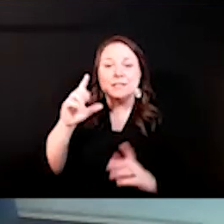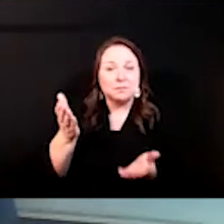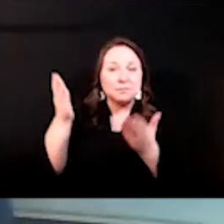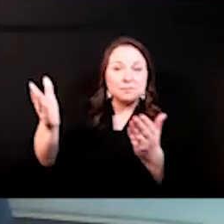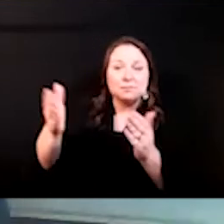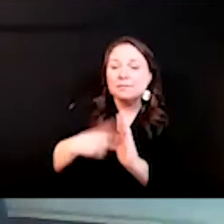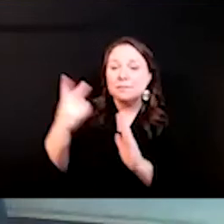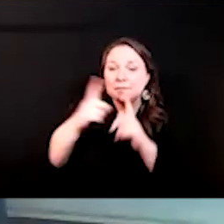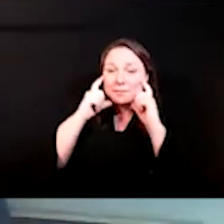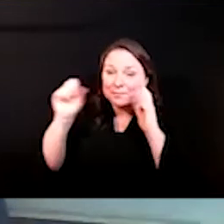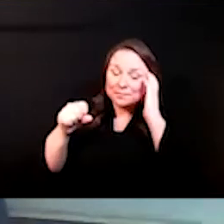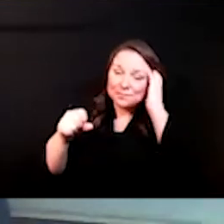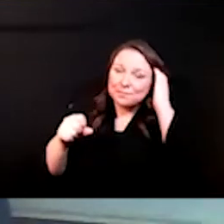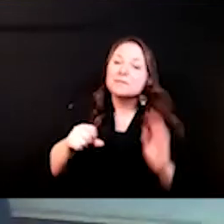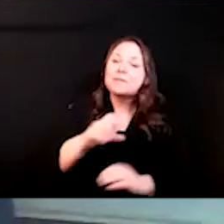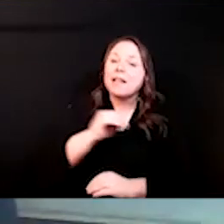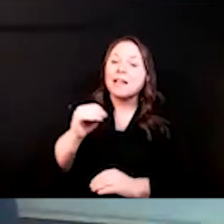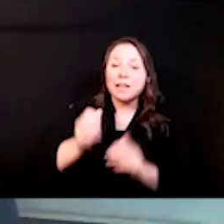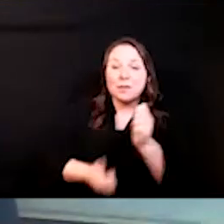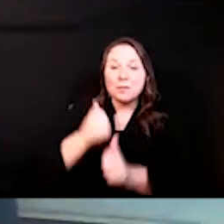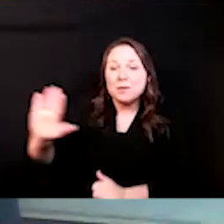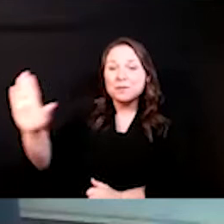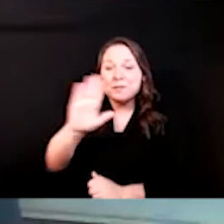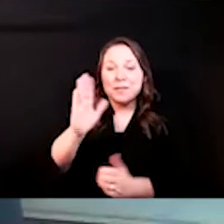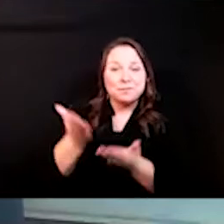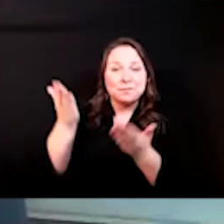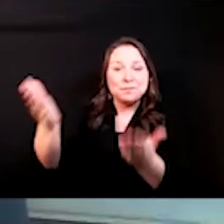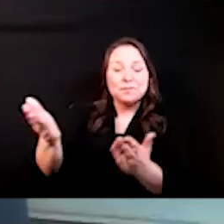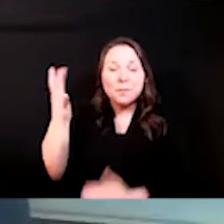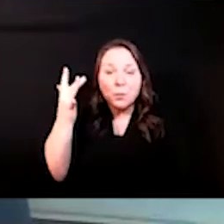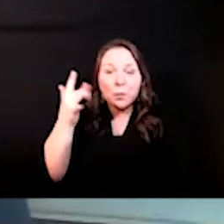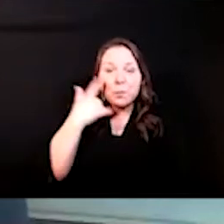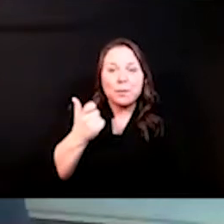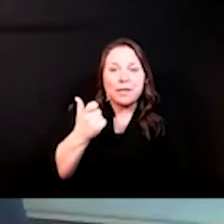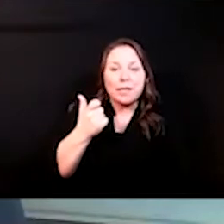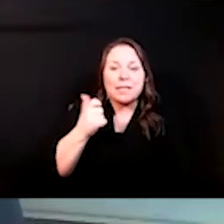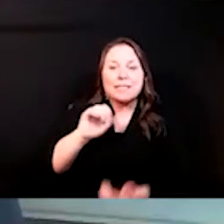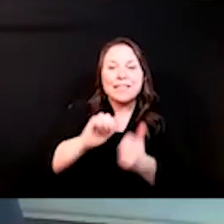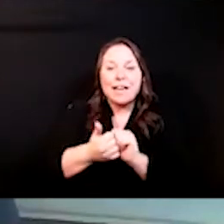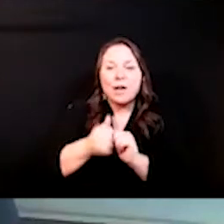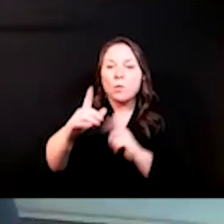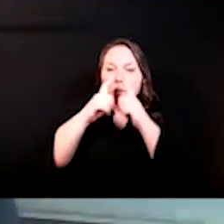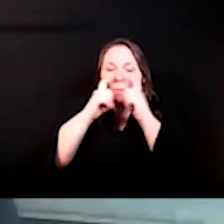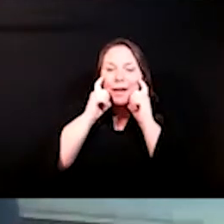WITH A RECOMMENDATION FOR DOUBLE MASKING AND A LOT OF THE RECOMMENDATIONS HAVE TO DO ABOUT HOW SNUGLY YOUR MASK